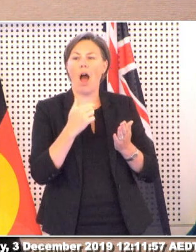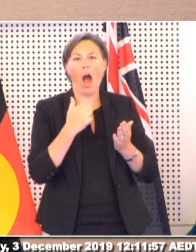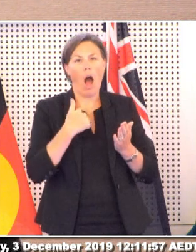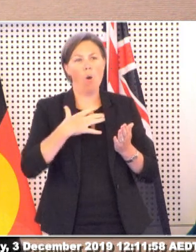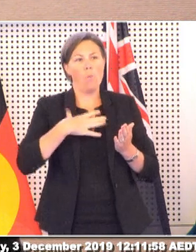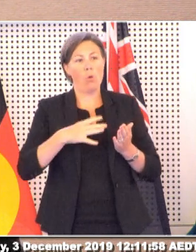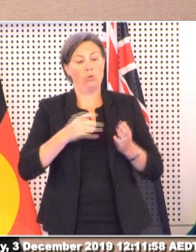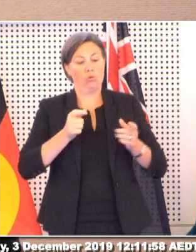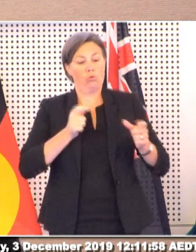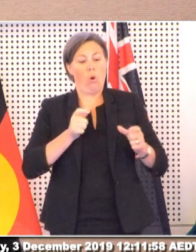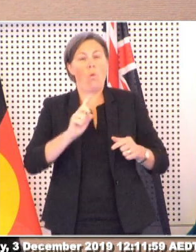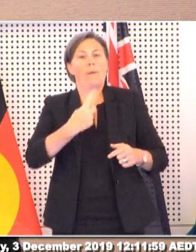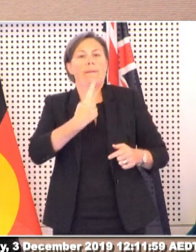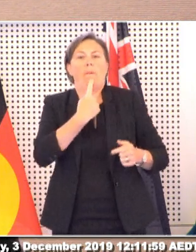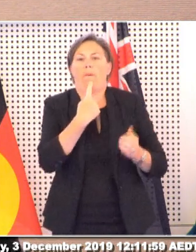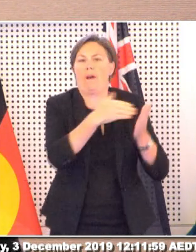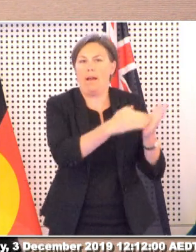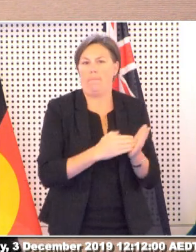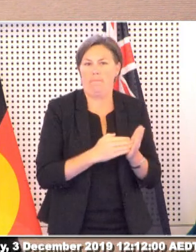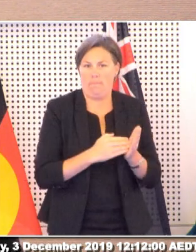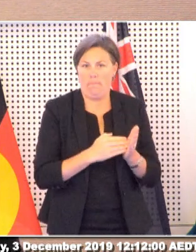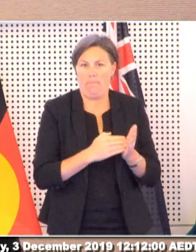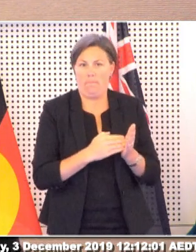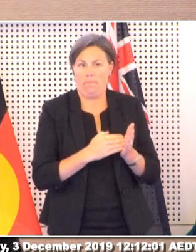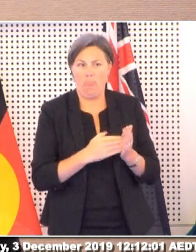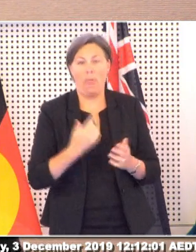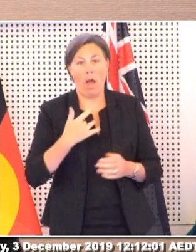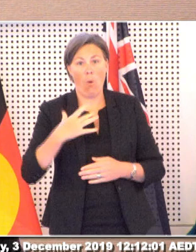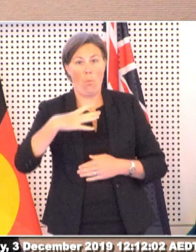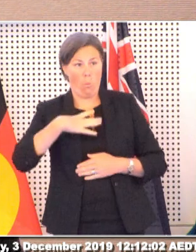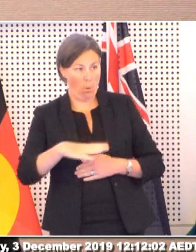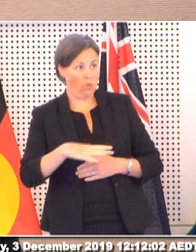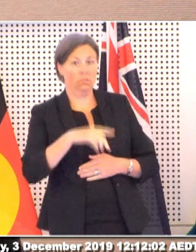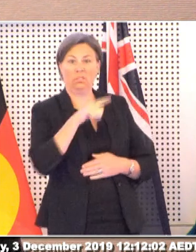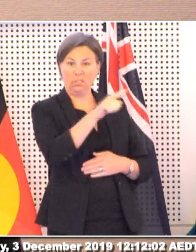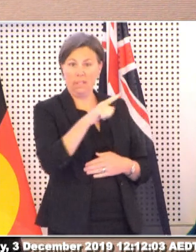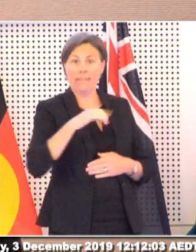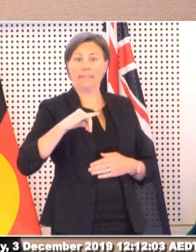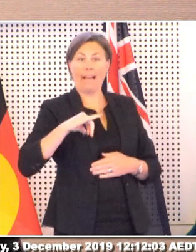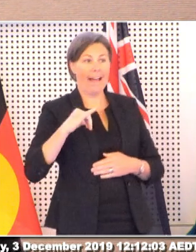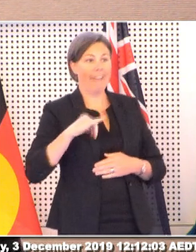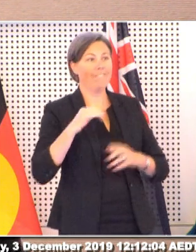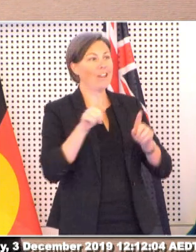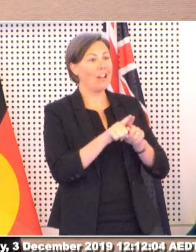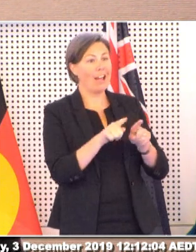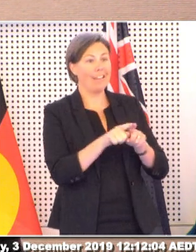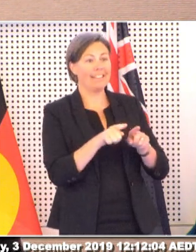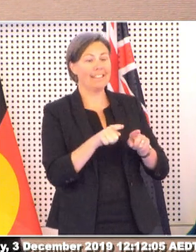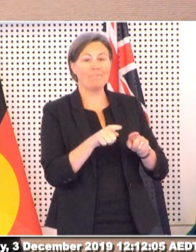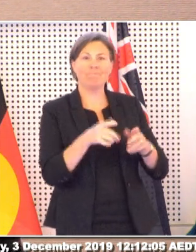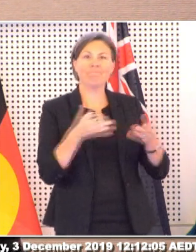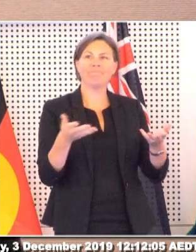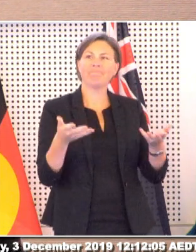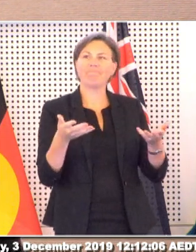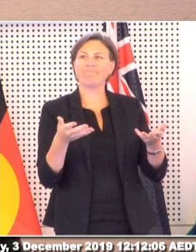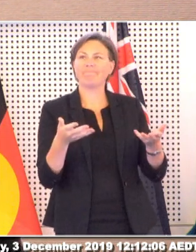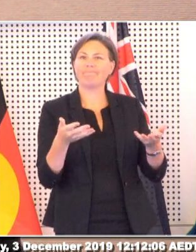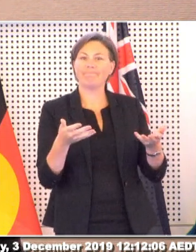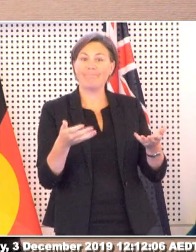had, and for support workers to – to join them in a spirit of providing assistance